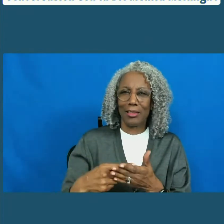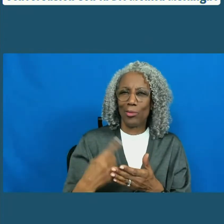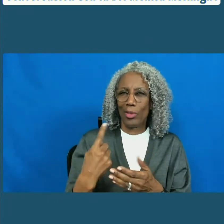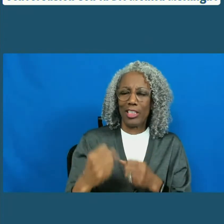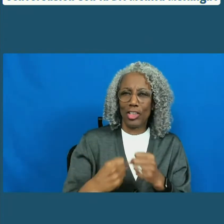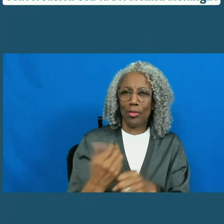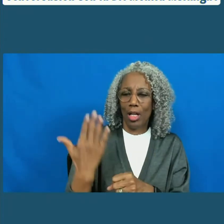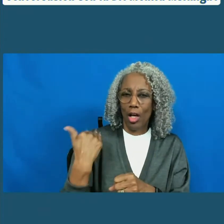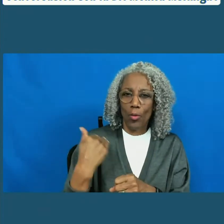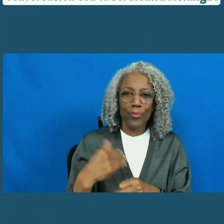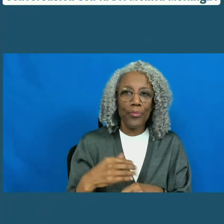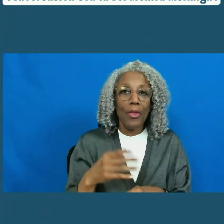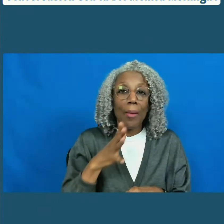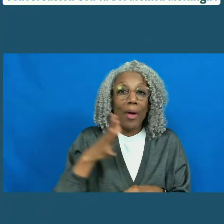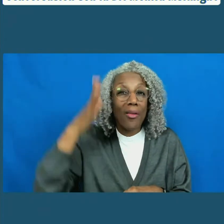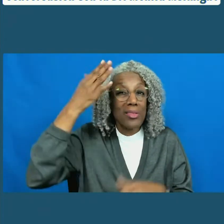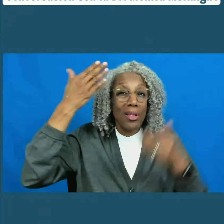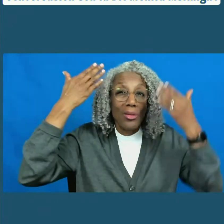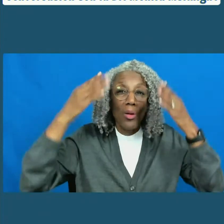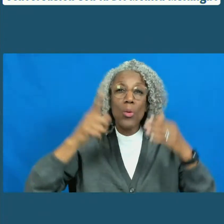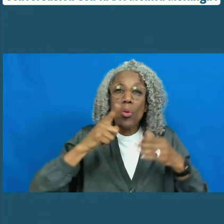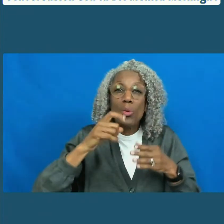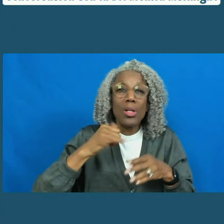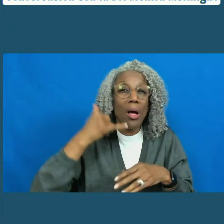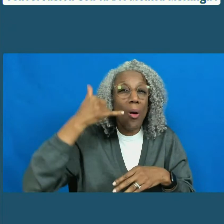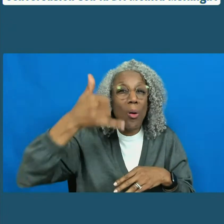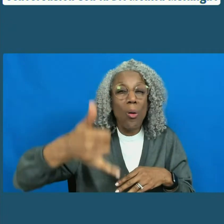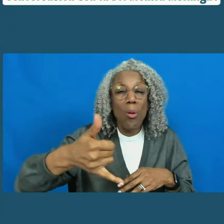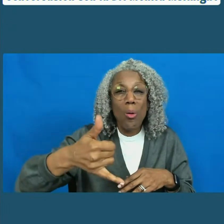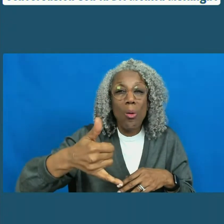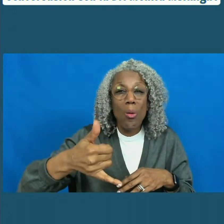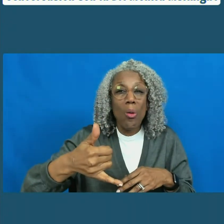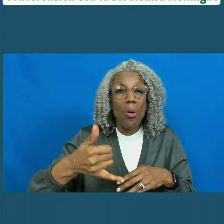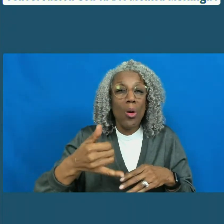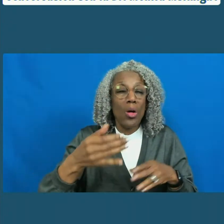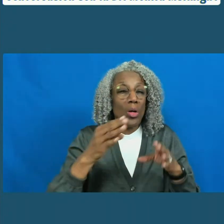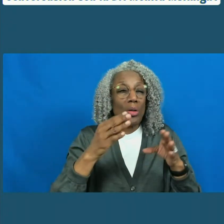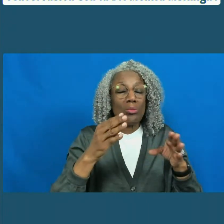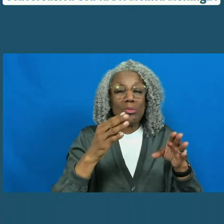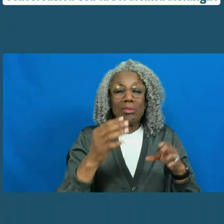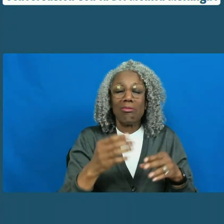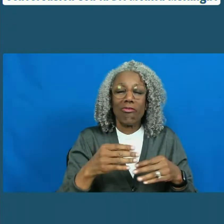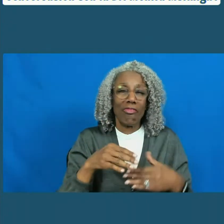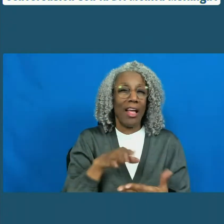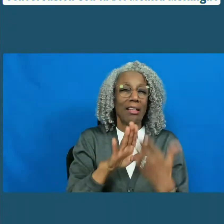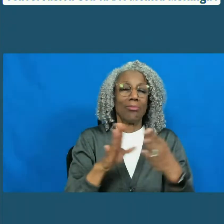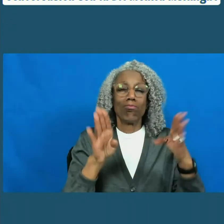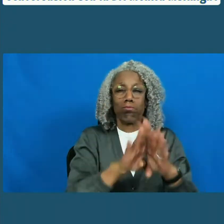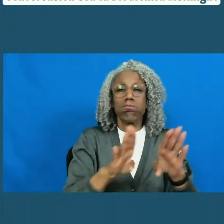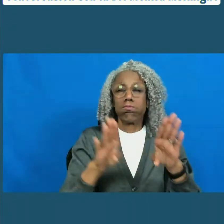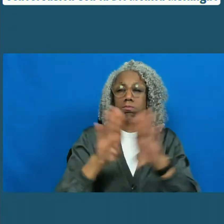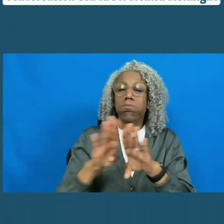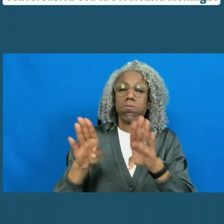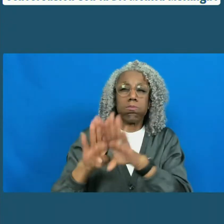something that was addressed at a forum that we have with you year ago. What's up? Depends on